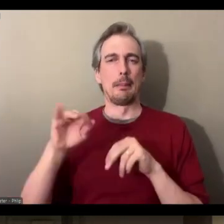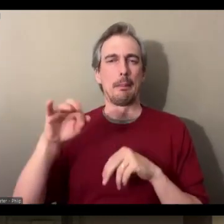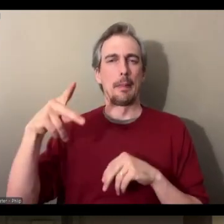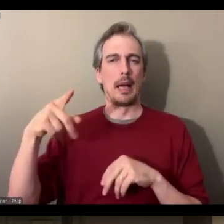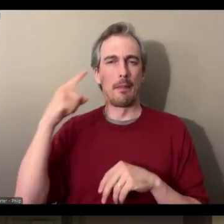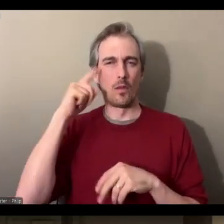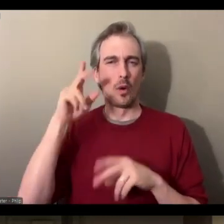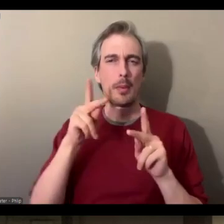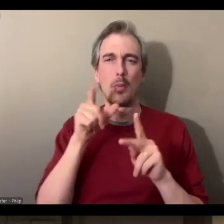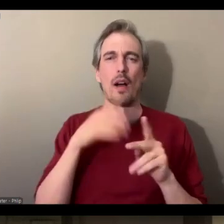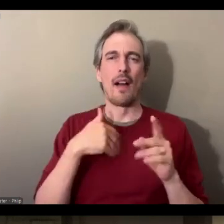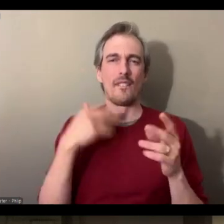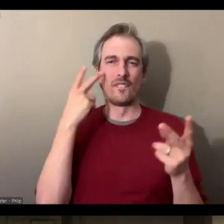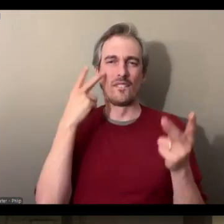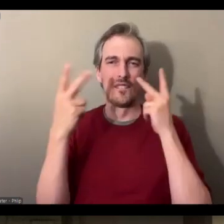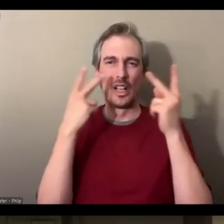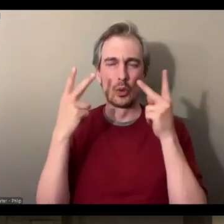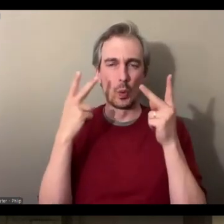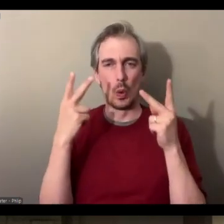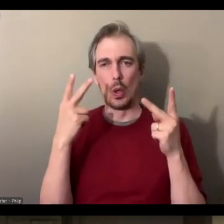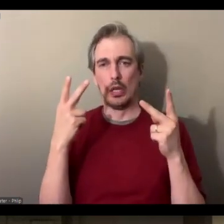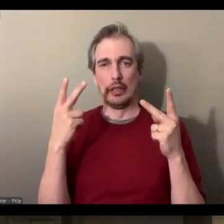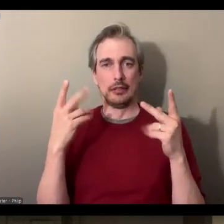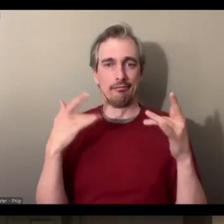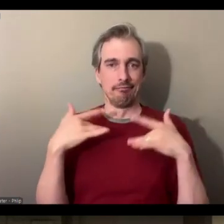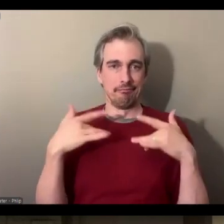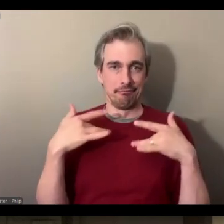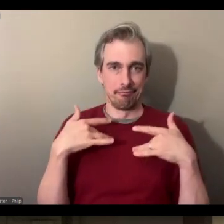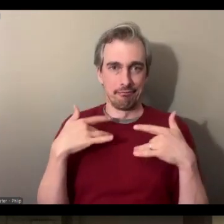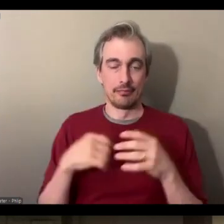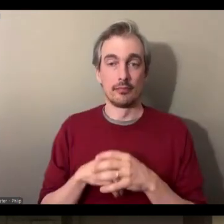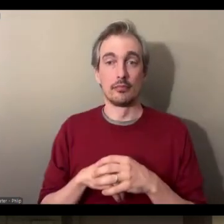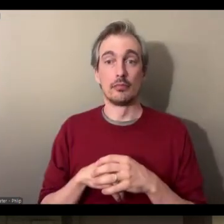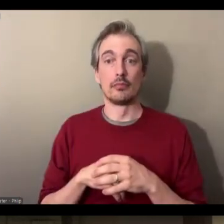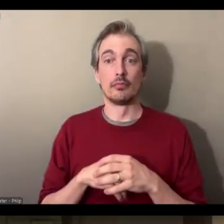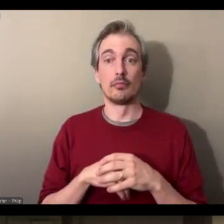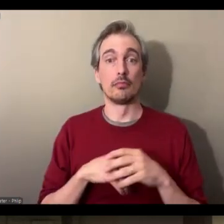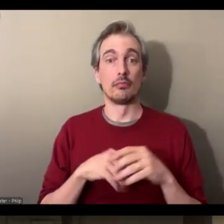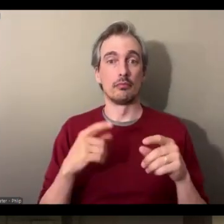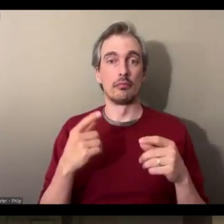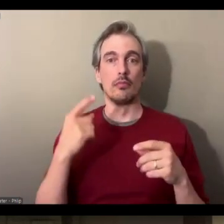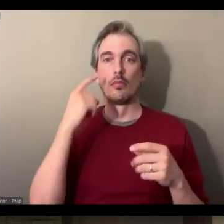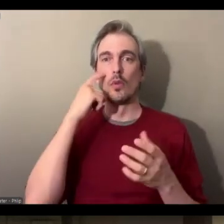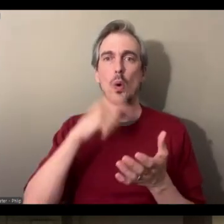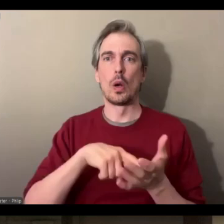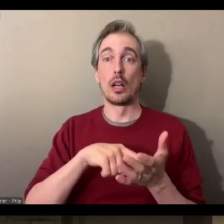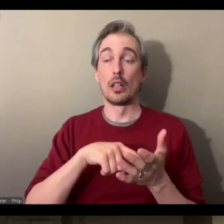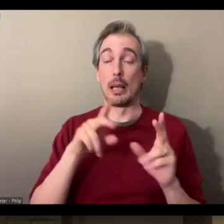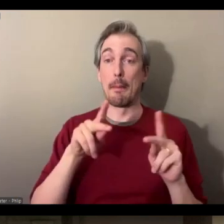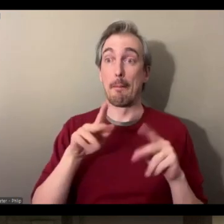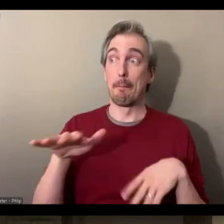tested it across the board, and it was easier for everybody. It's just easier for everybody. So many